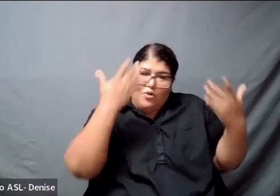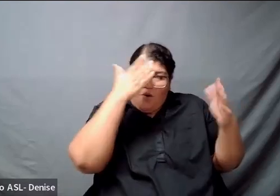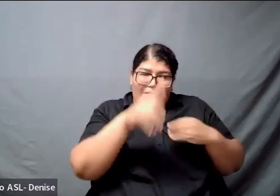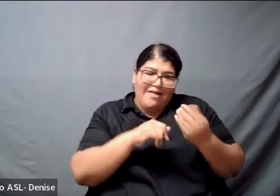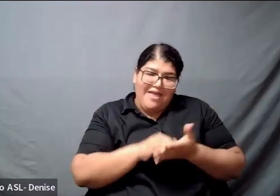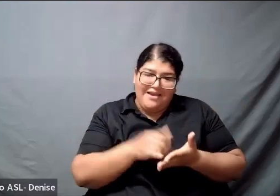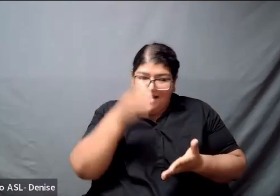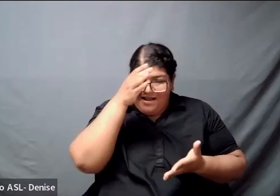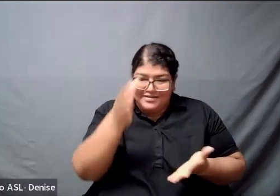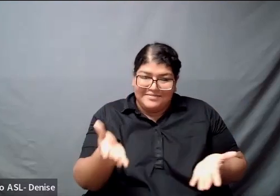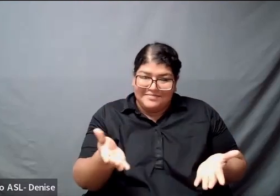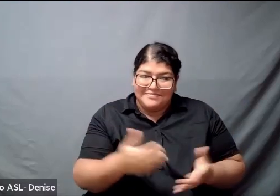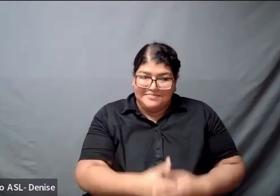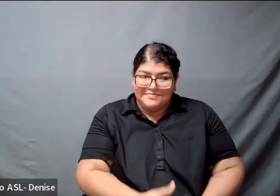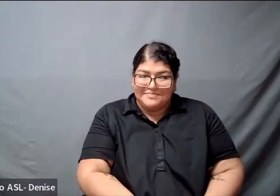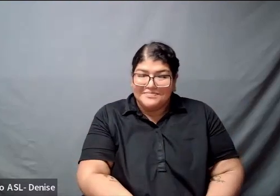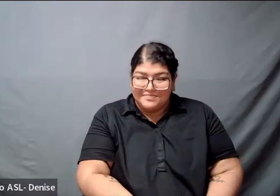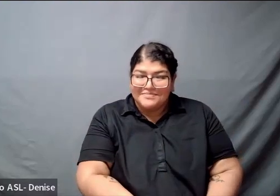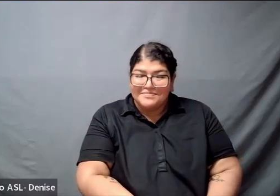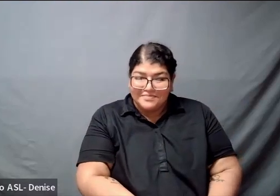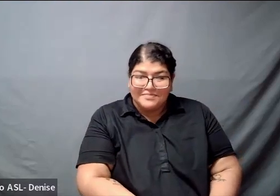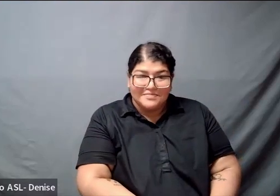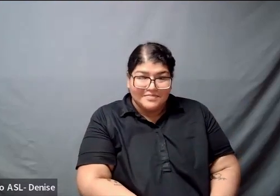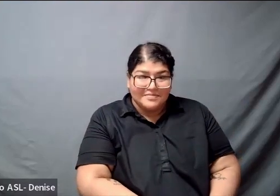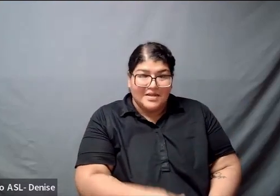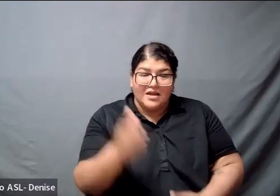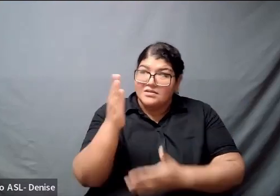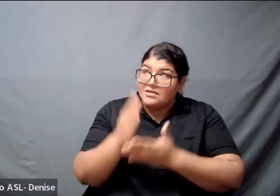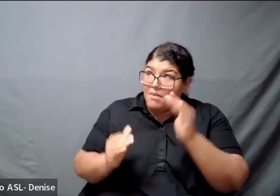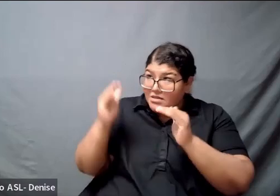And I didn't. Alex were old enough that some adults don't know about that. Oh my God.